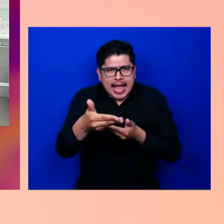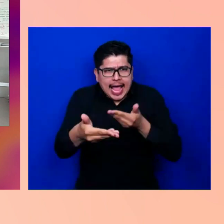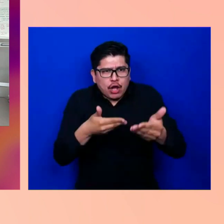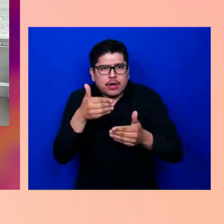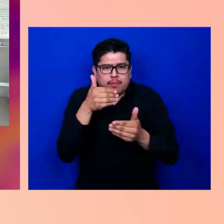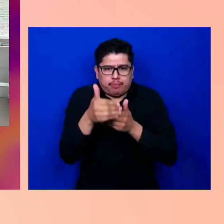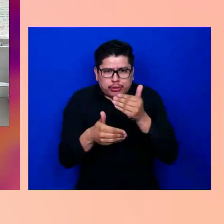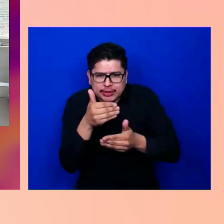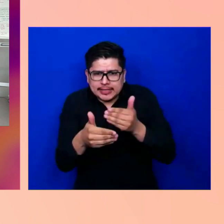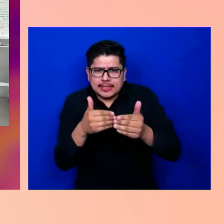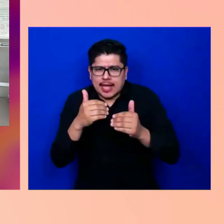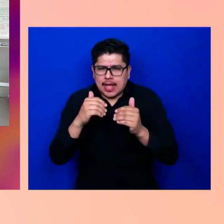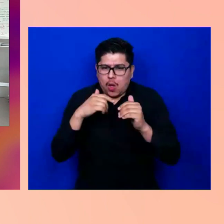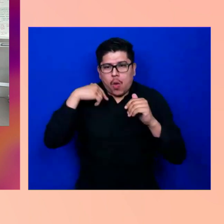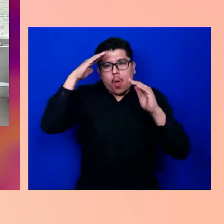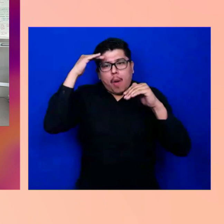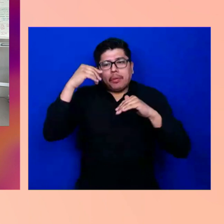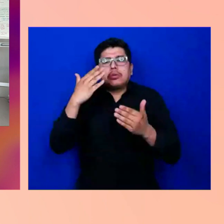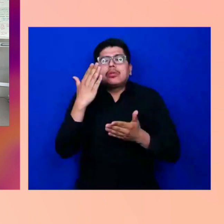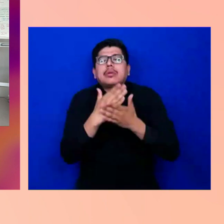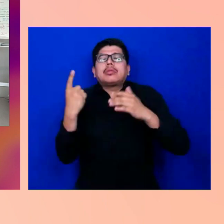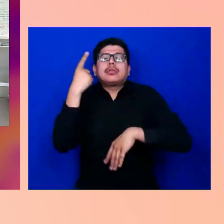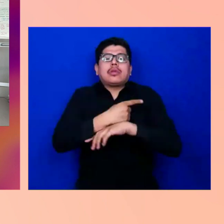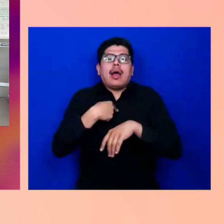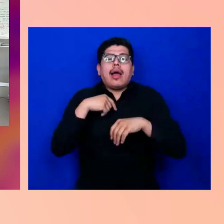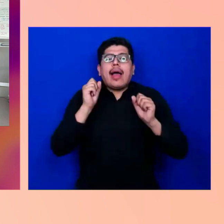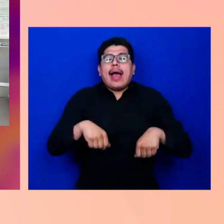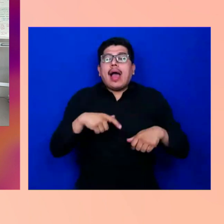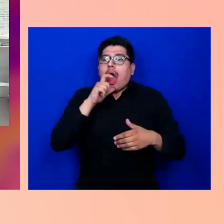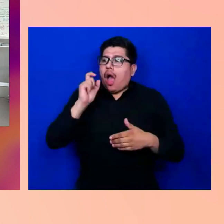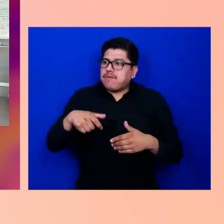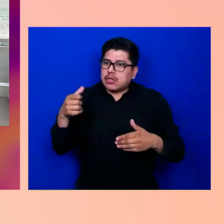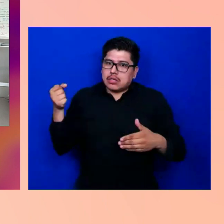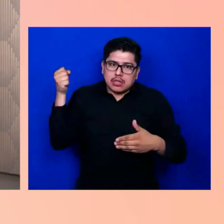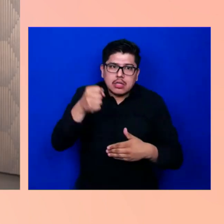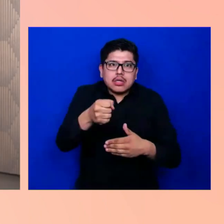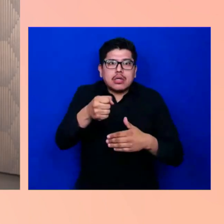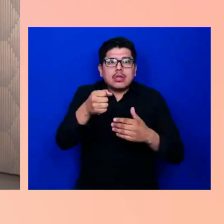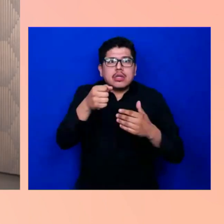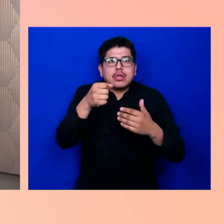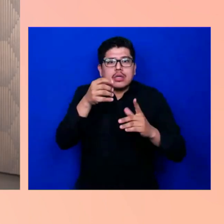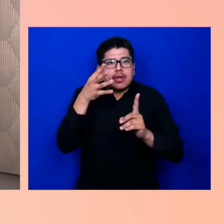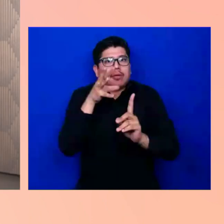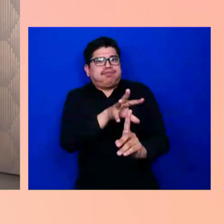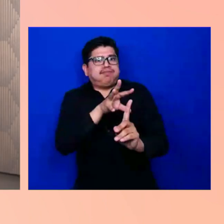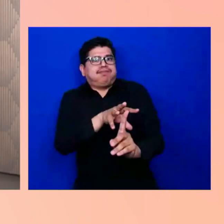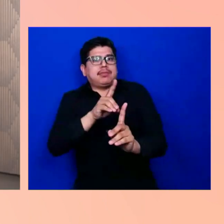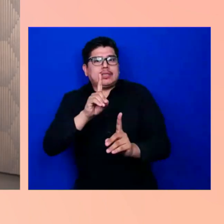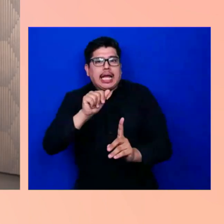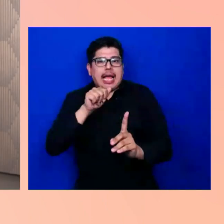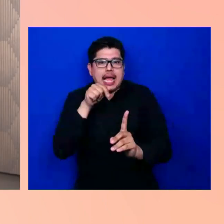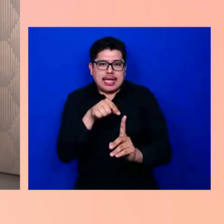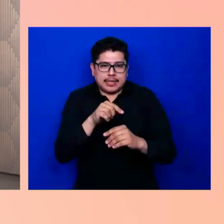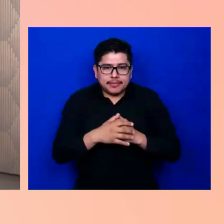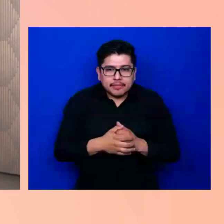have a need to bring these data points to light. So to learn more about Microsoft's disability hiring initiatives and